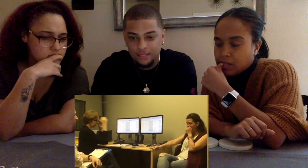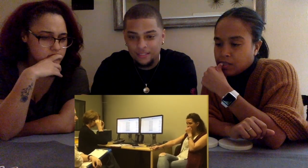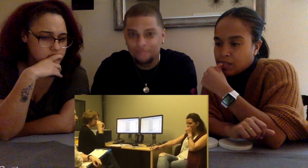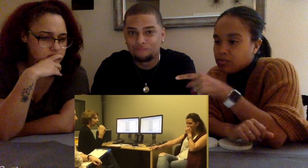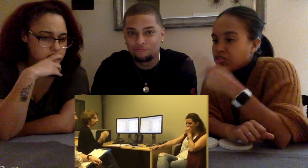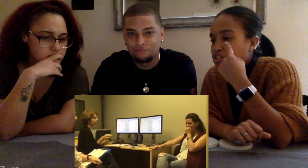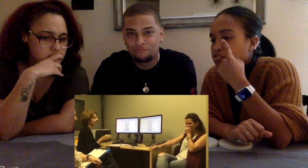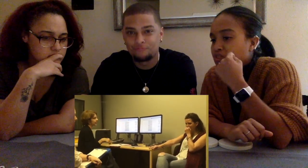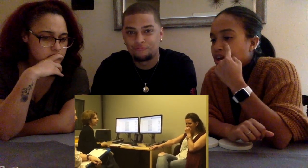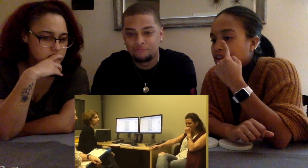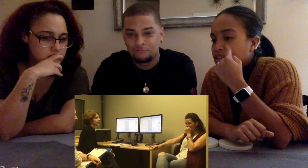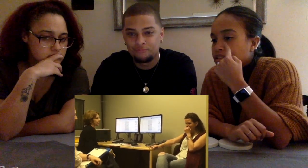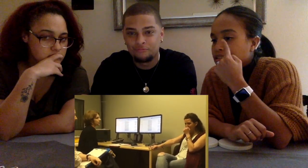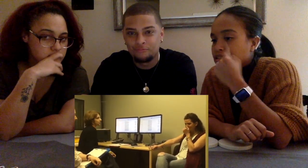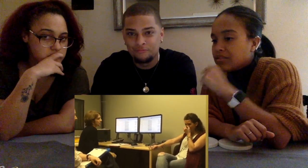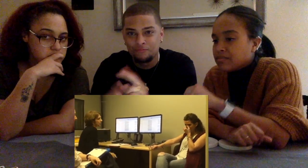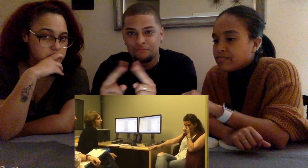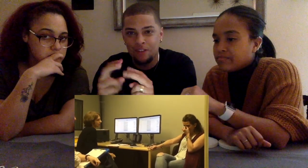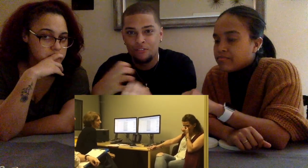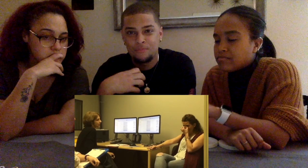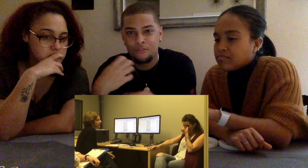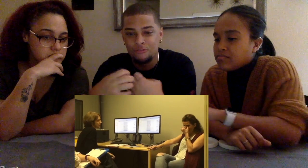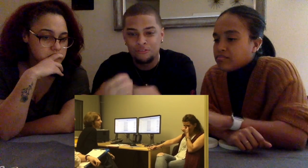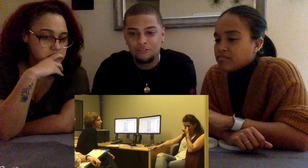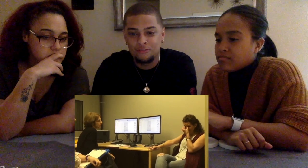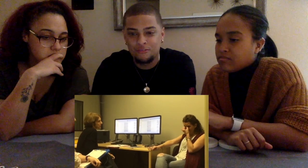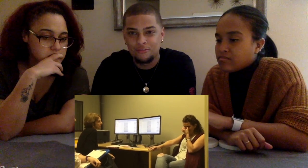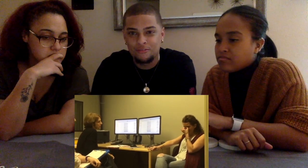V: She's crying. Dante: Very emotional